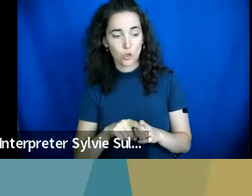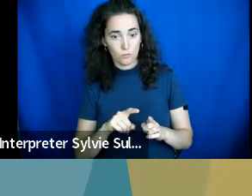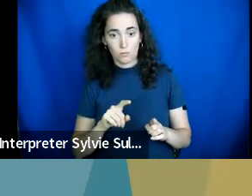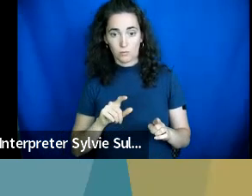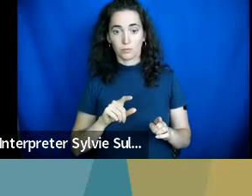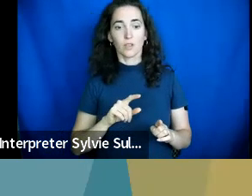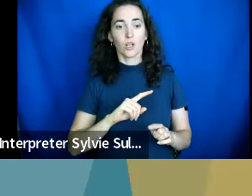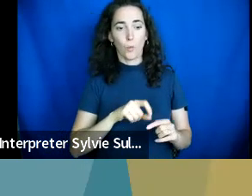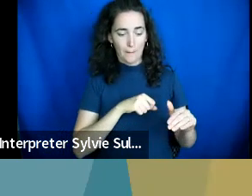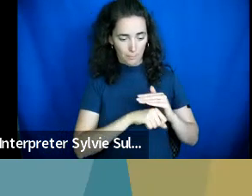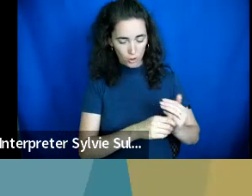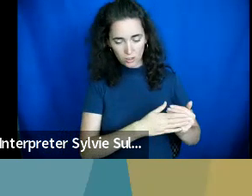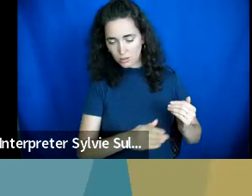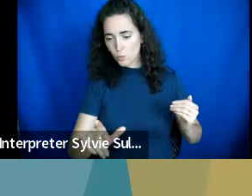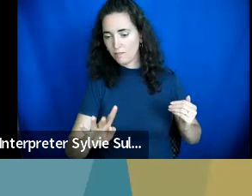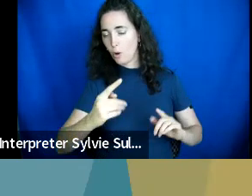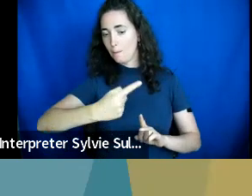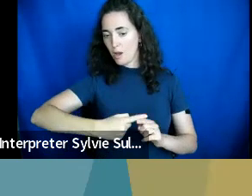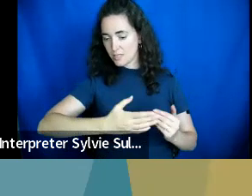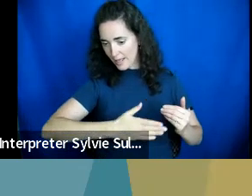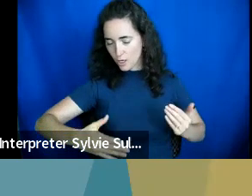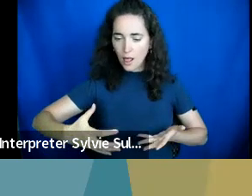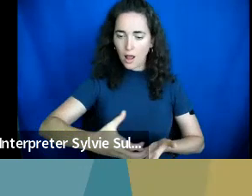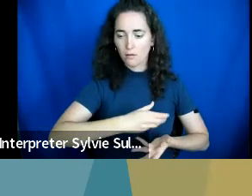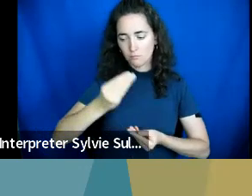Within 24 months of delivery, then an sfy 22.